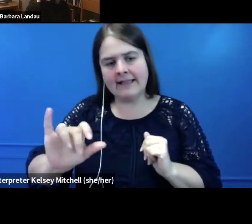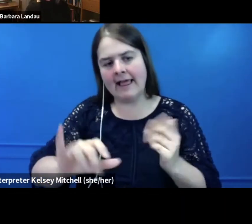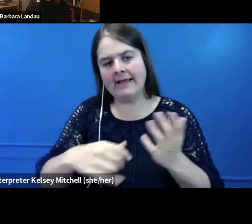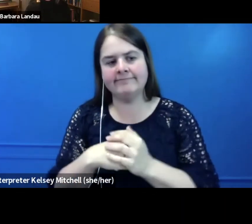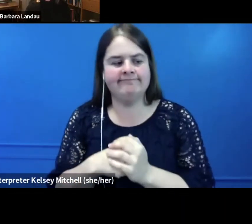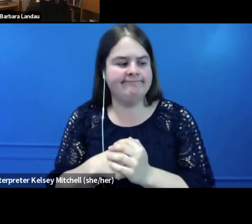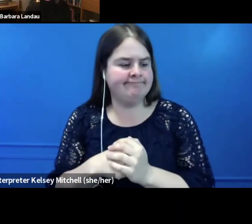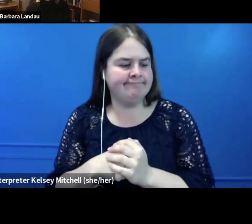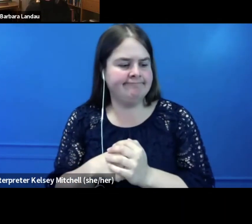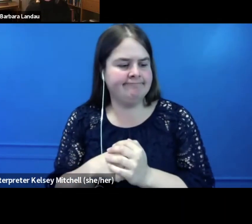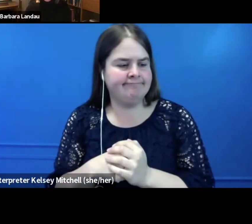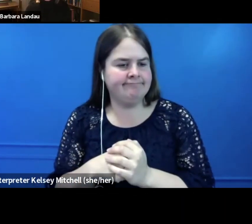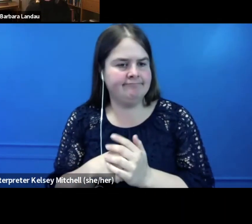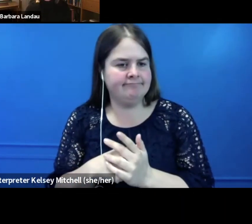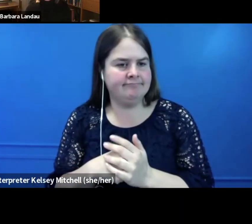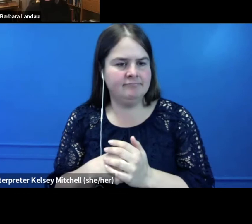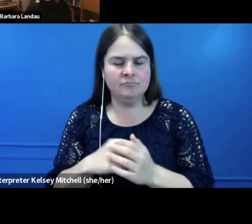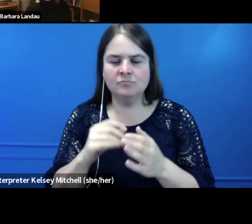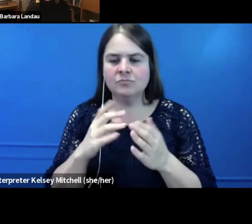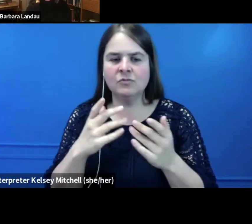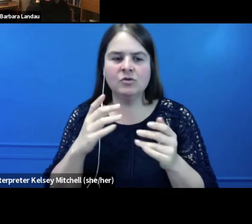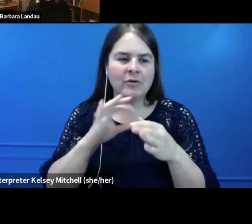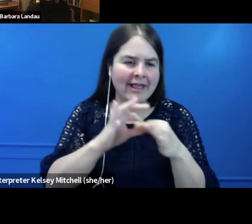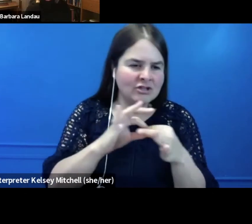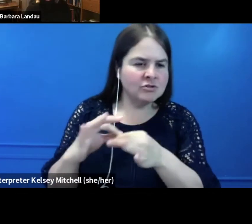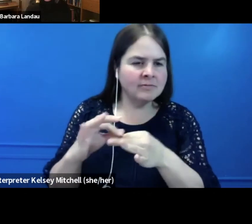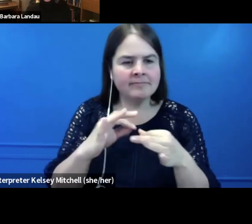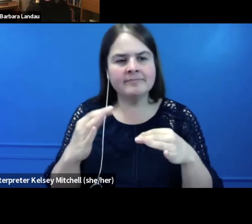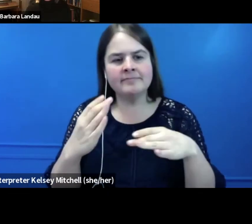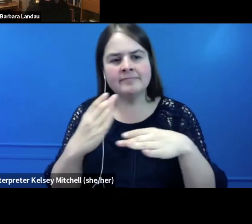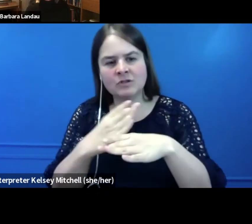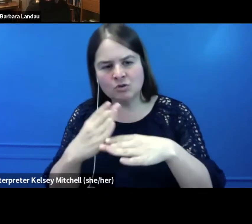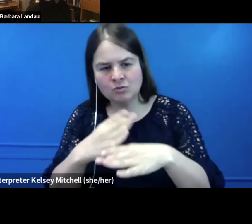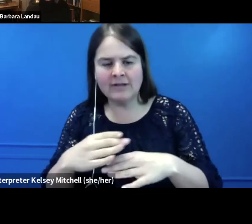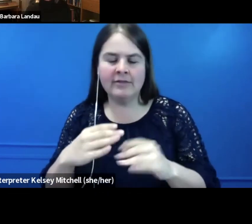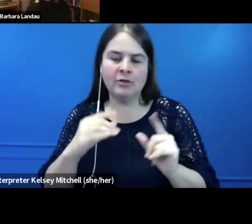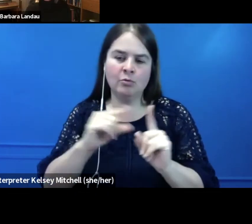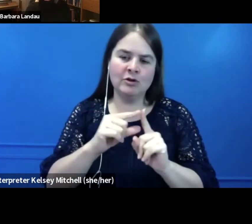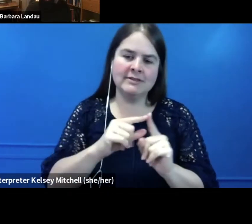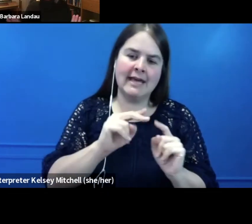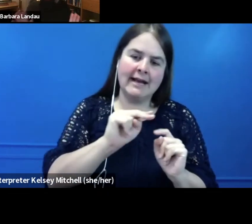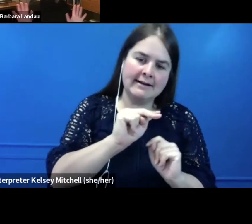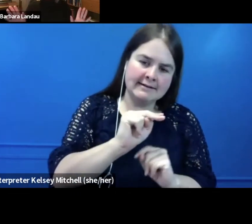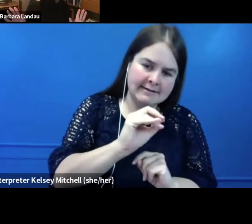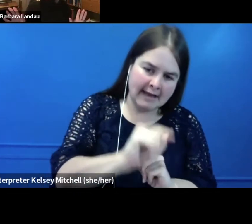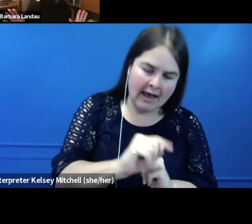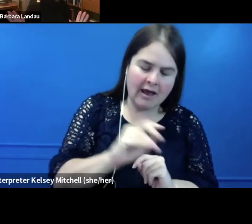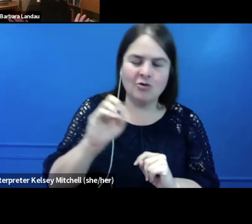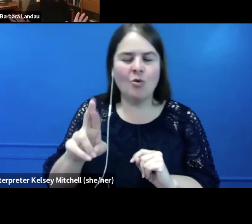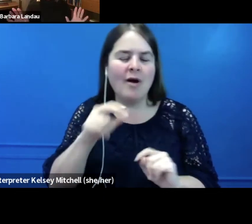the relationship scope relationships between terms not and or in these and i